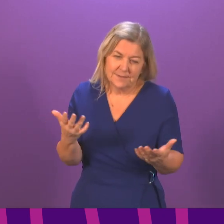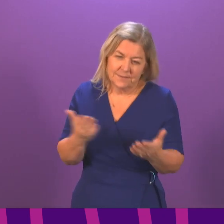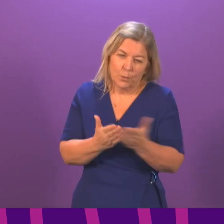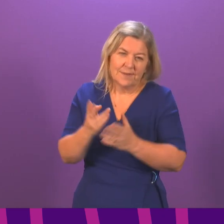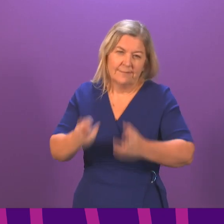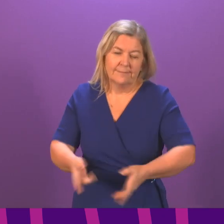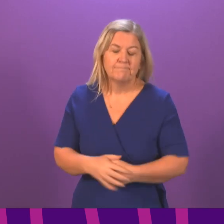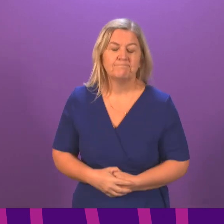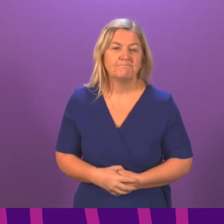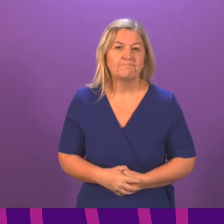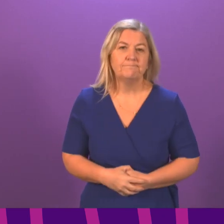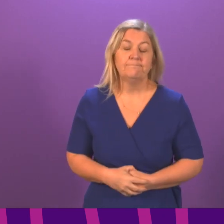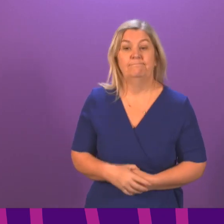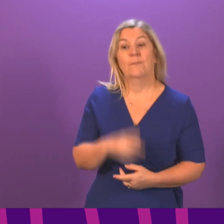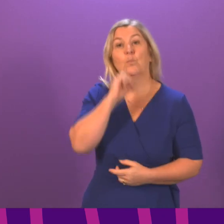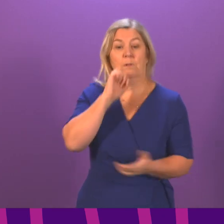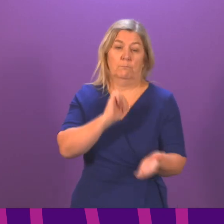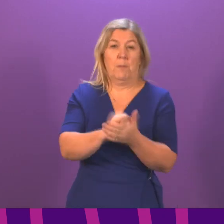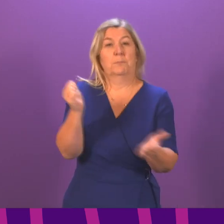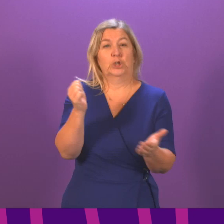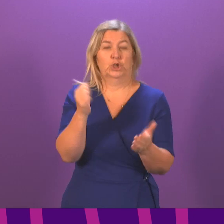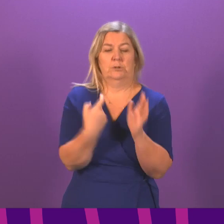We will shortly publish the latest estimate of the reproduction number in Scotland. We